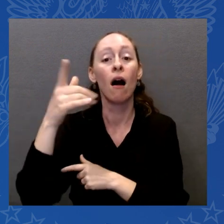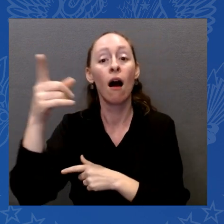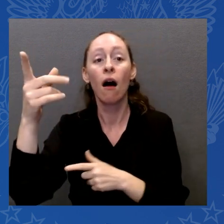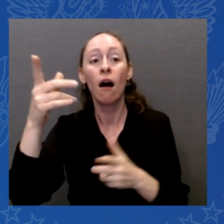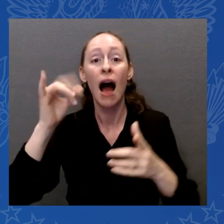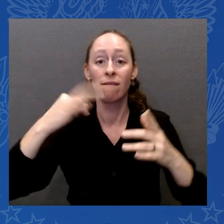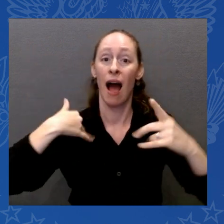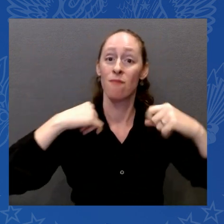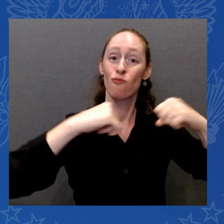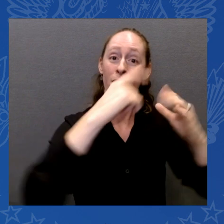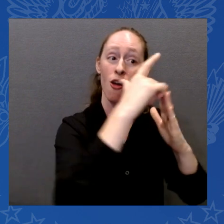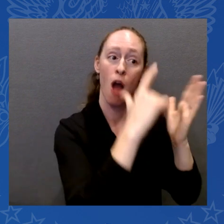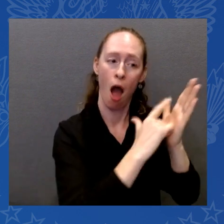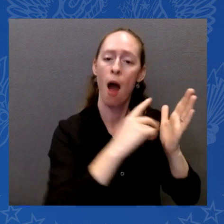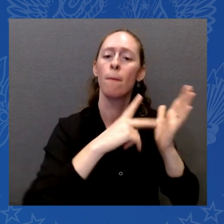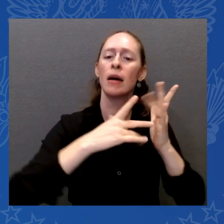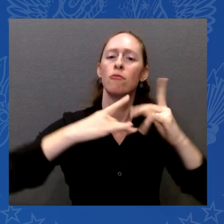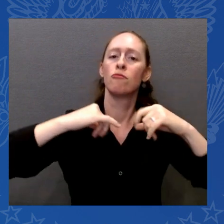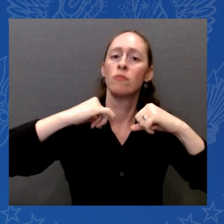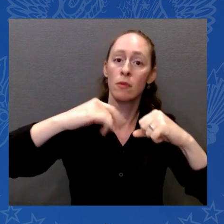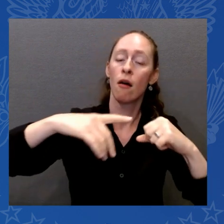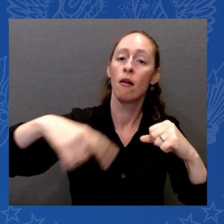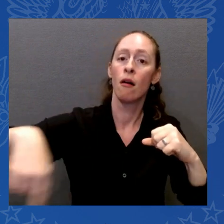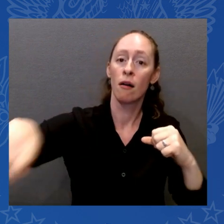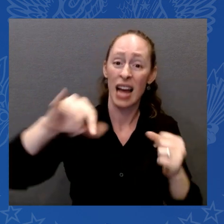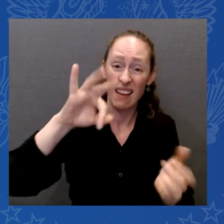They could not limit access to contraception